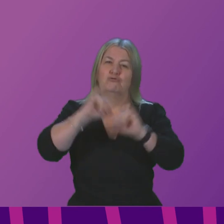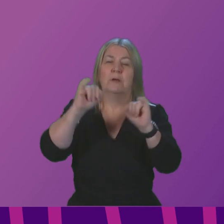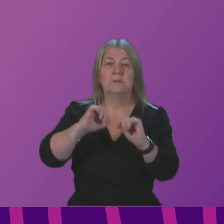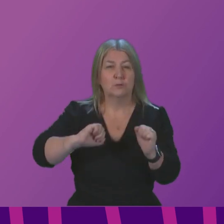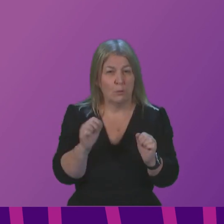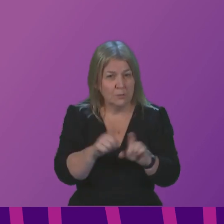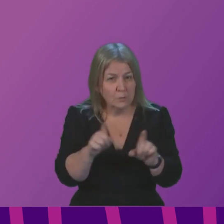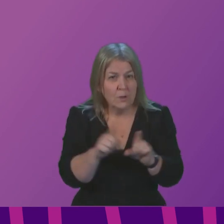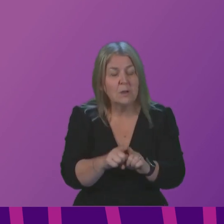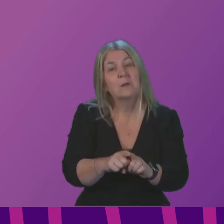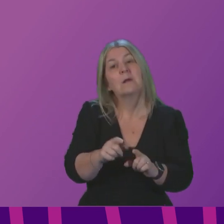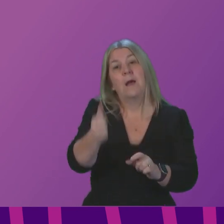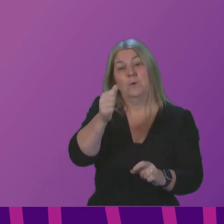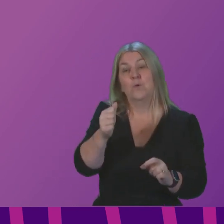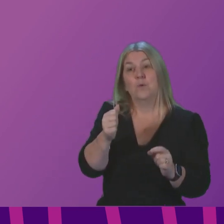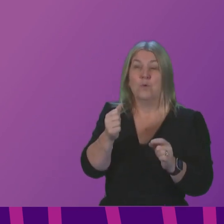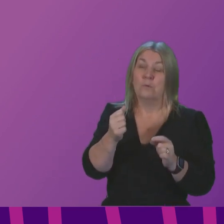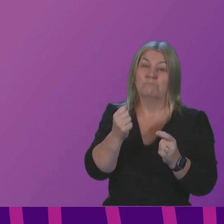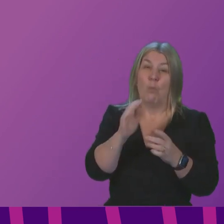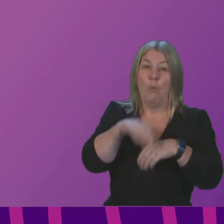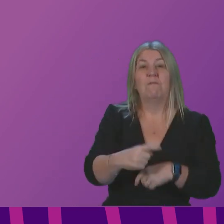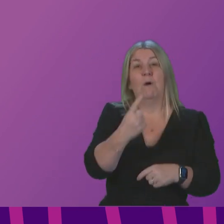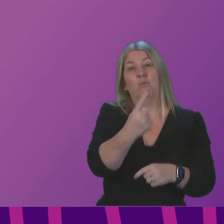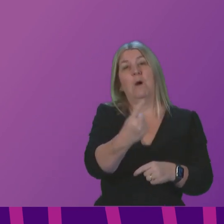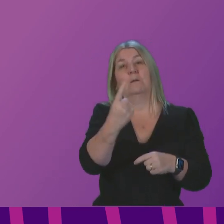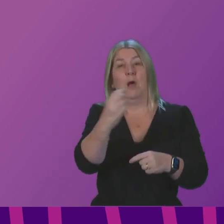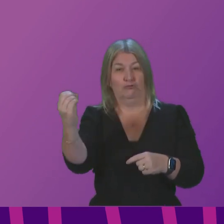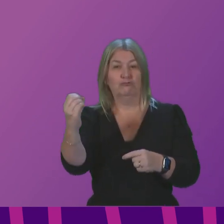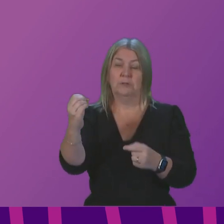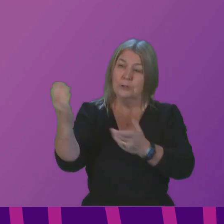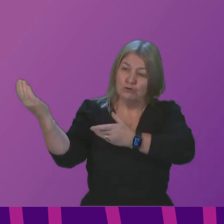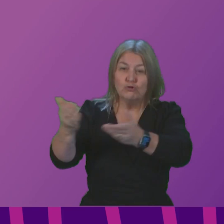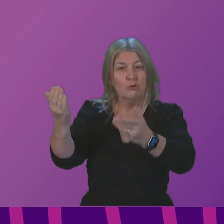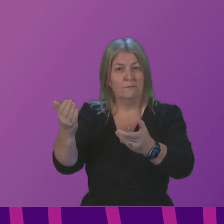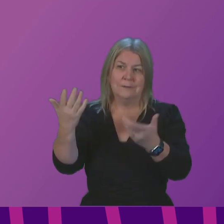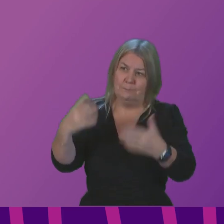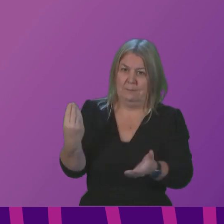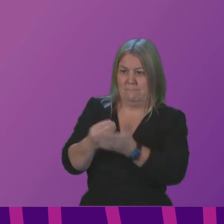recently confirmed funding for 112 organisations, which will help them to provide key services and prevent gender-based violence.